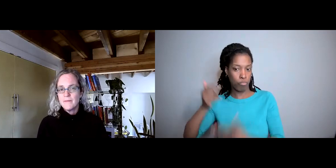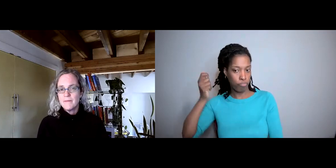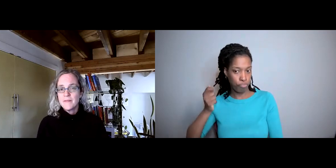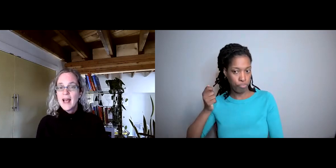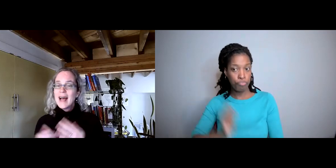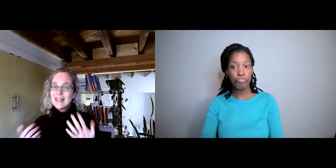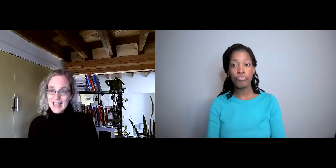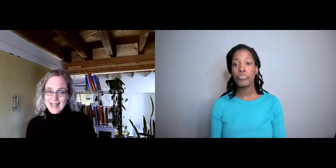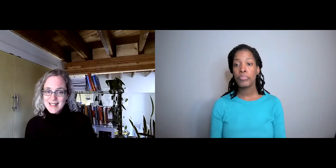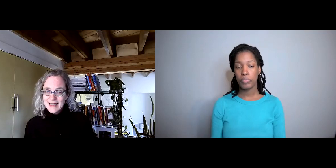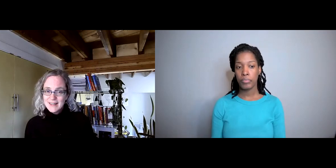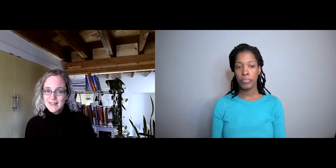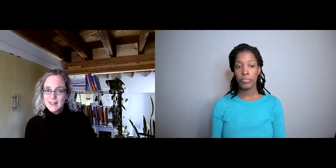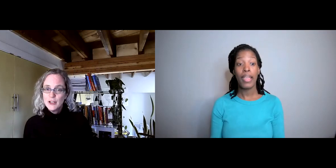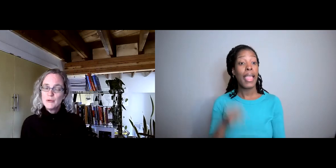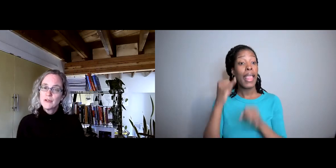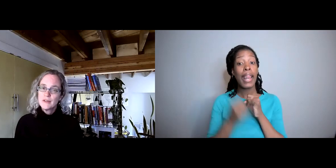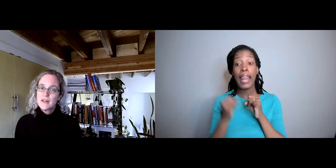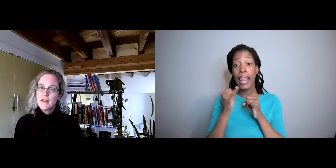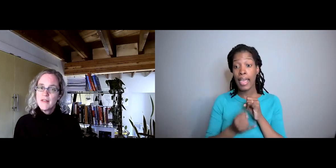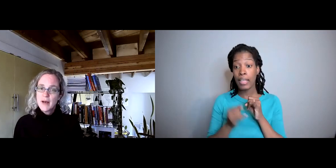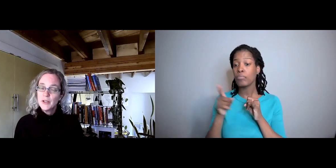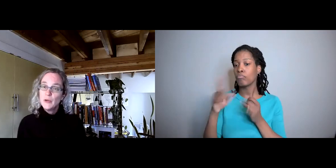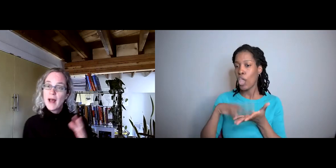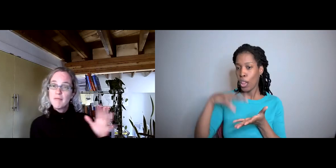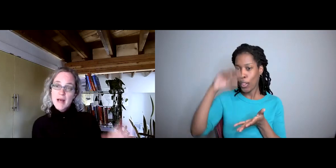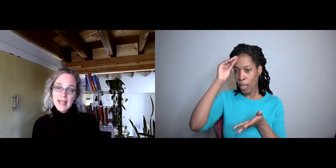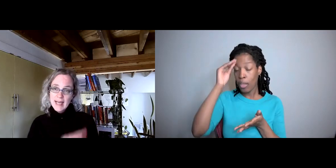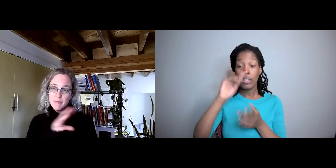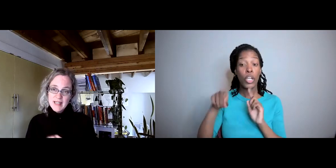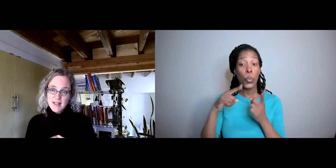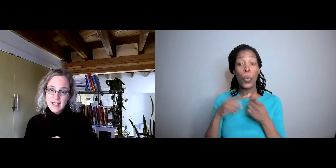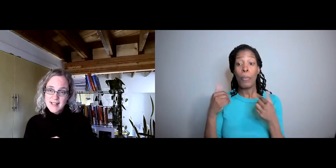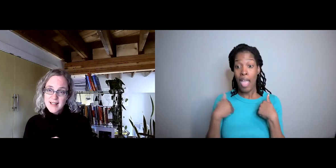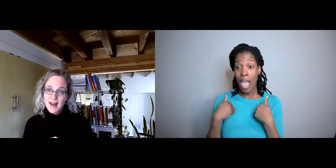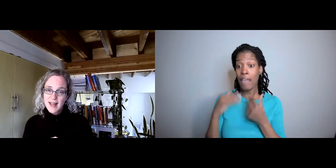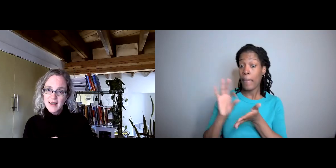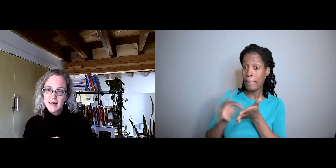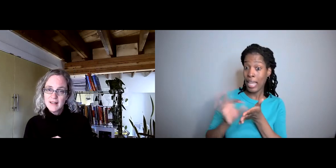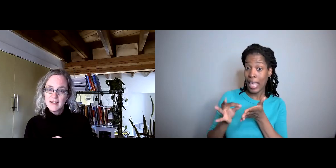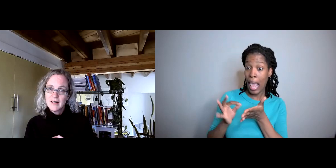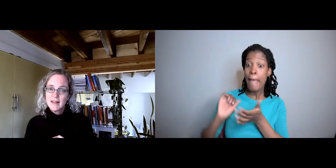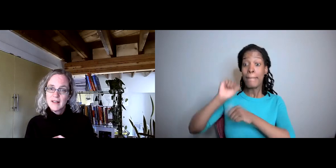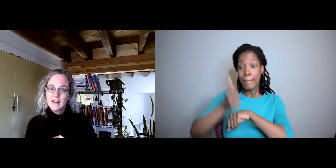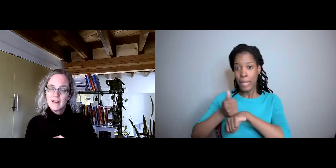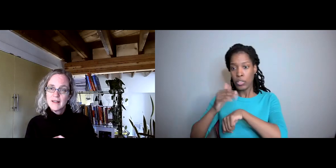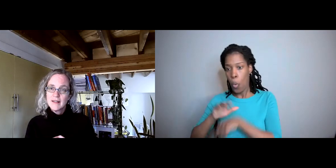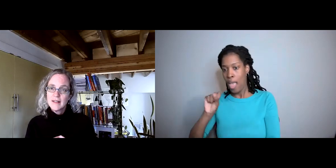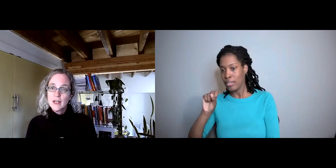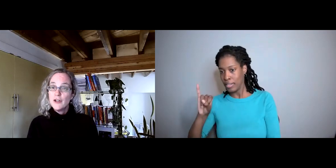And lastly, you learned that when you have Medicaid based on SSI.